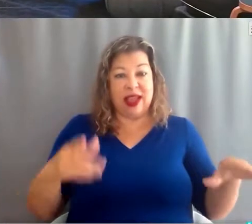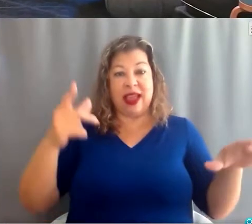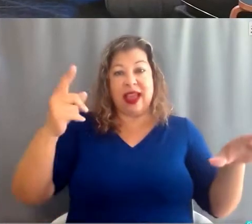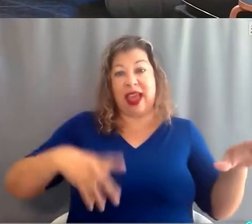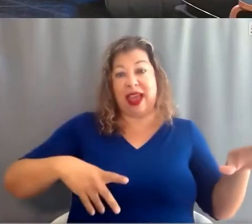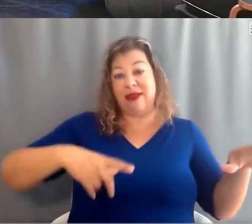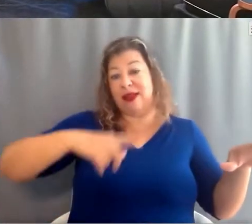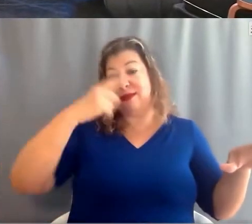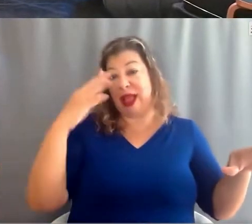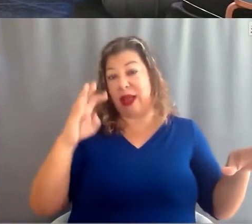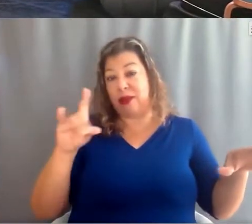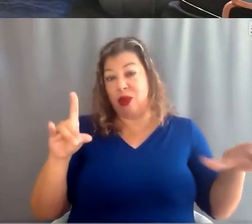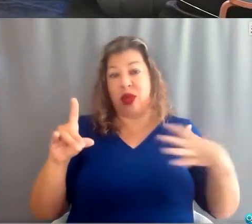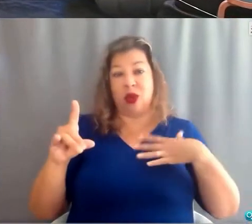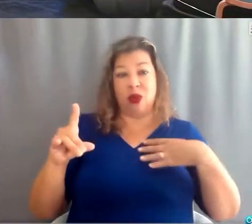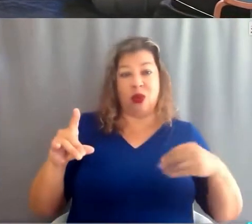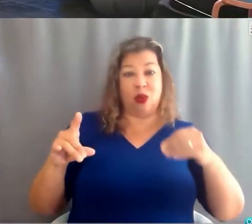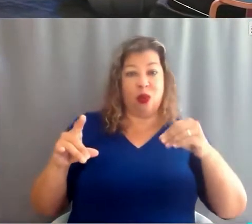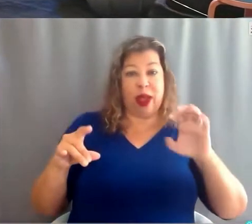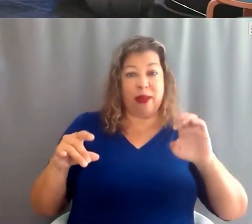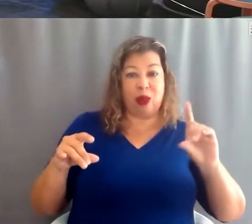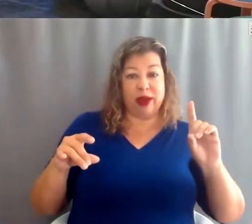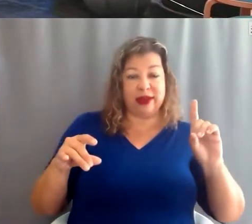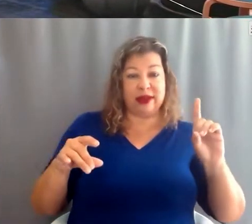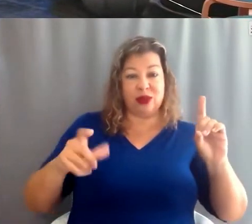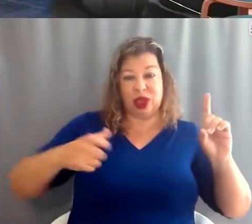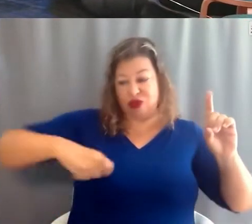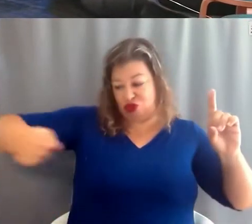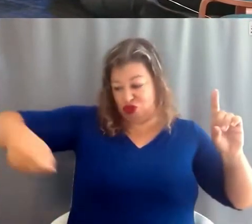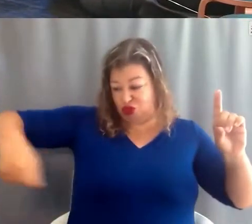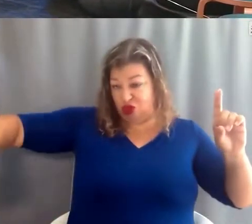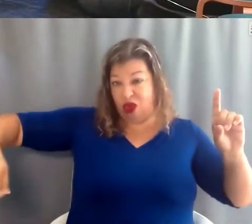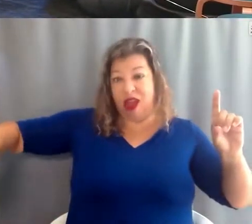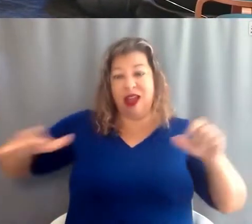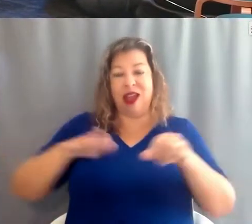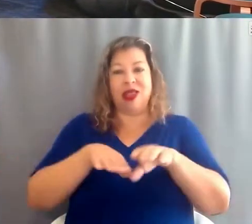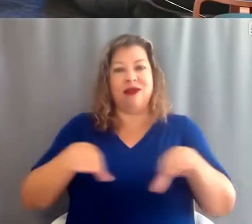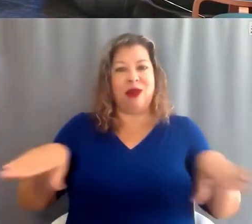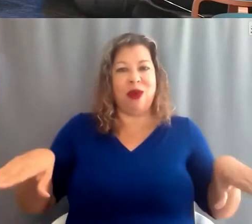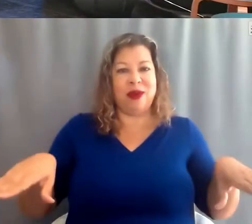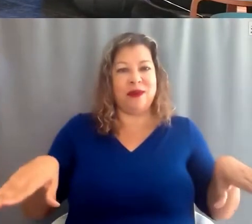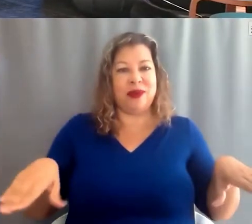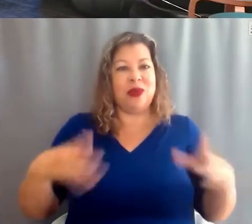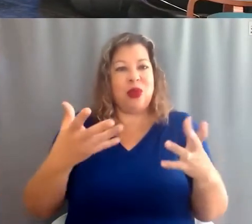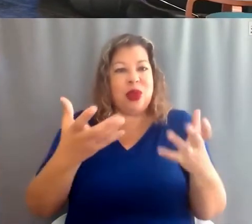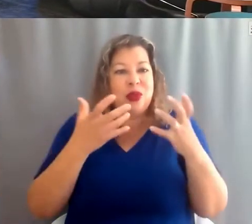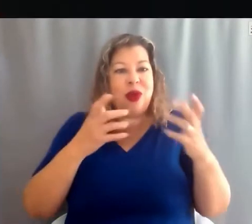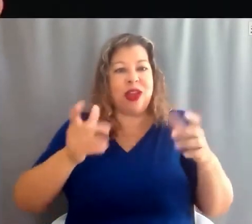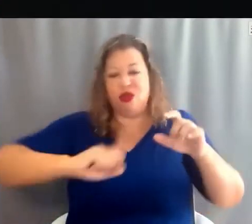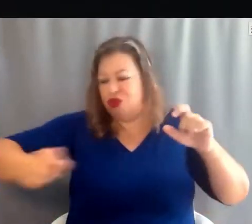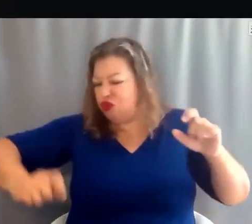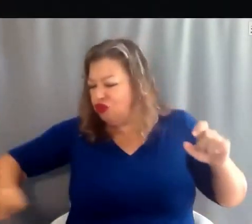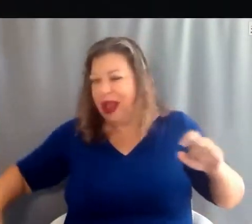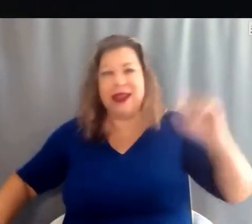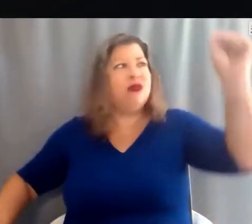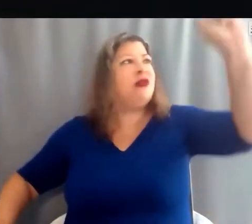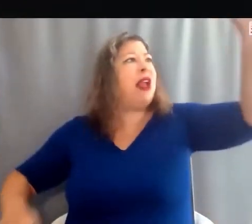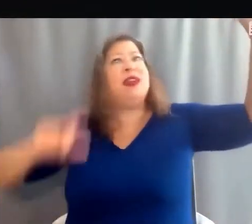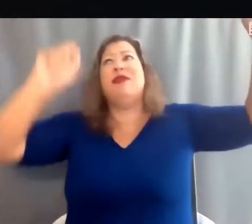And it is there, because we want young folks to write everywhere! We want them to have the agency to be able to share